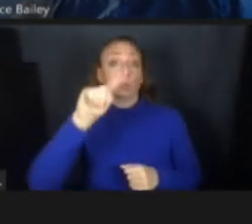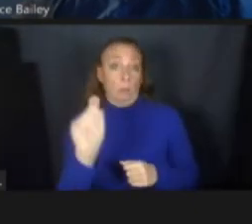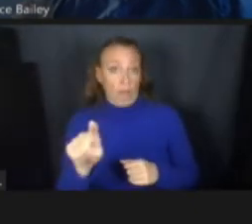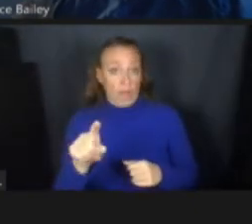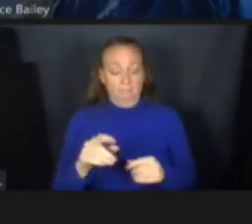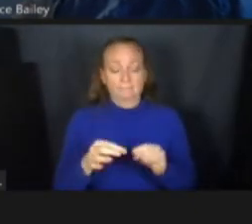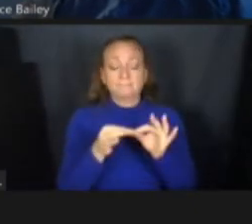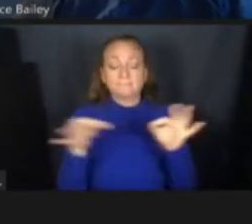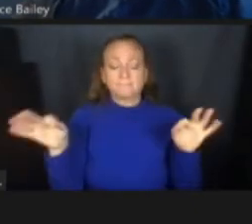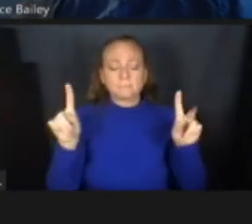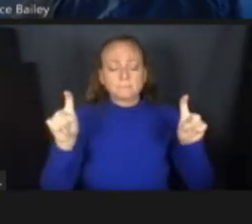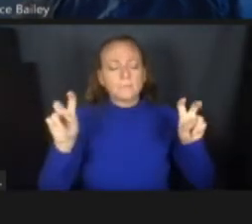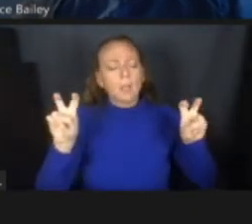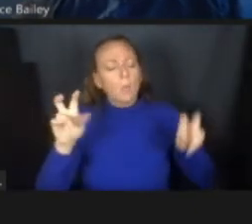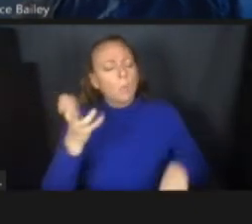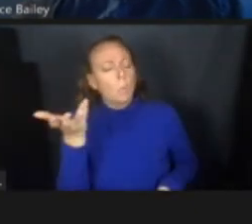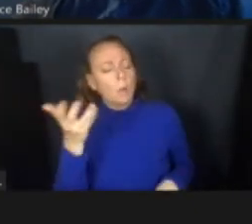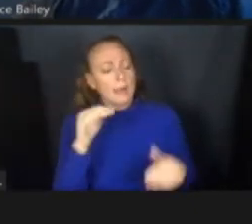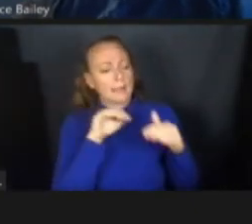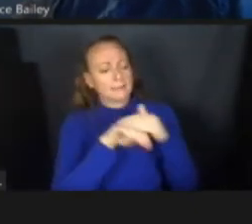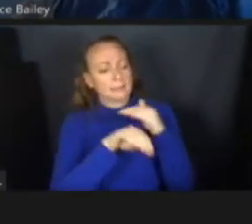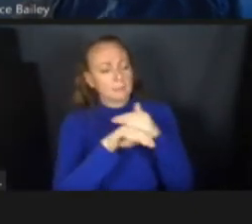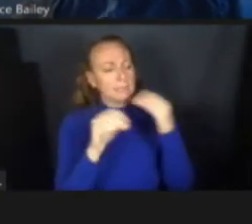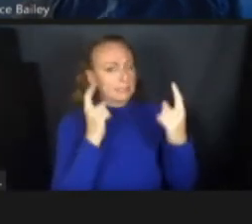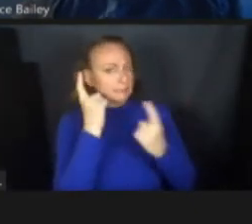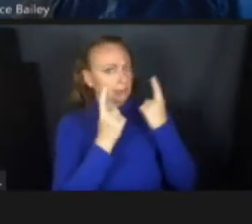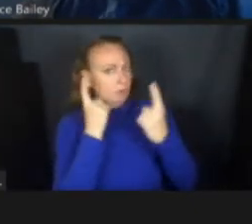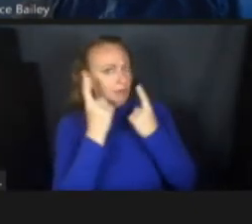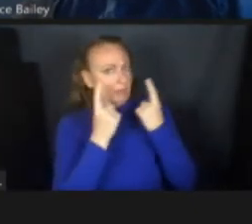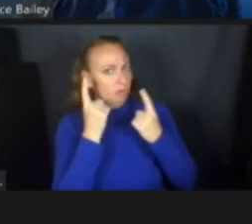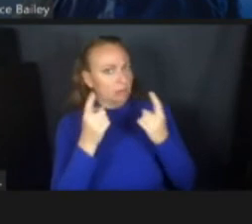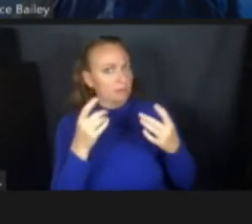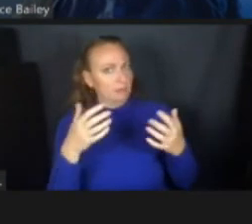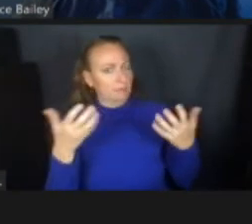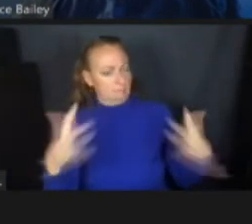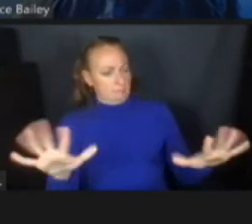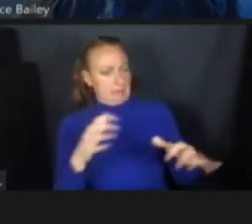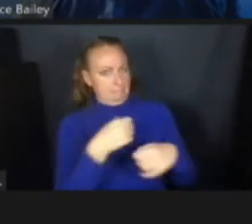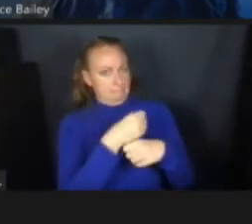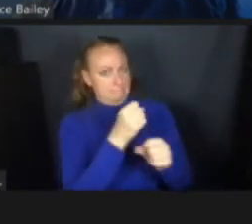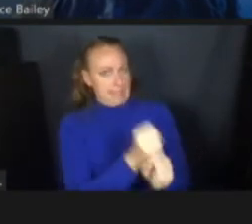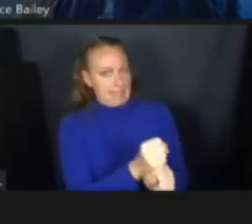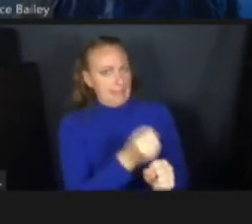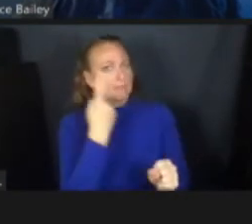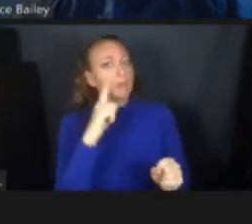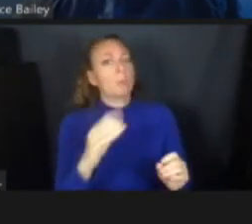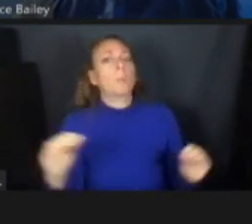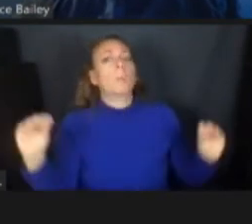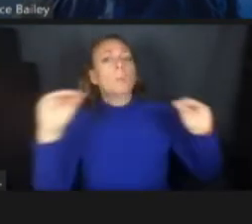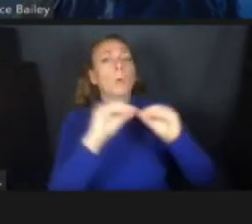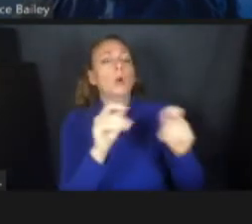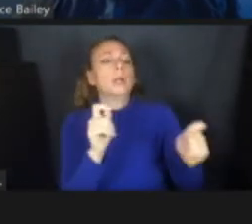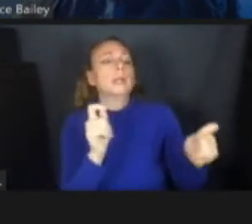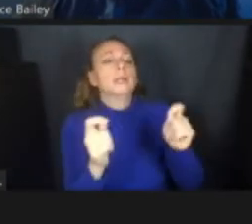what accessibility considerations have been made, for more emerging and future technology,